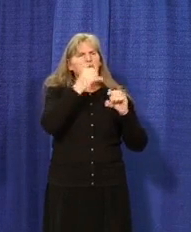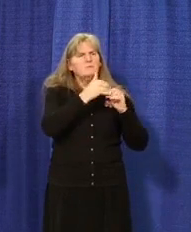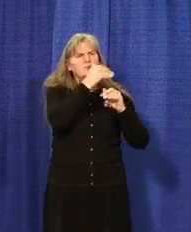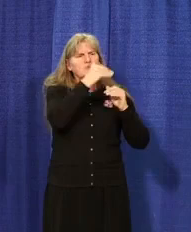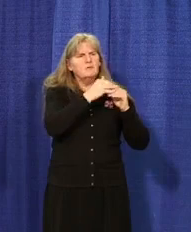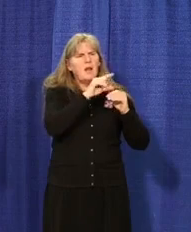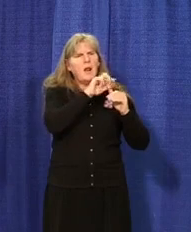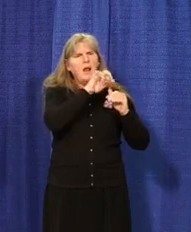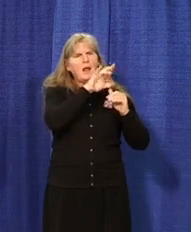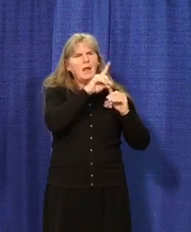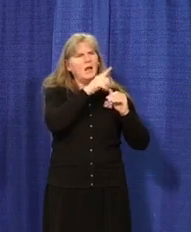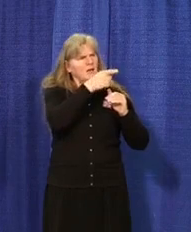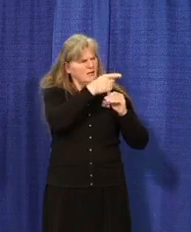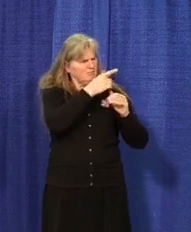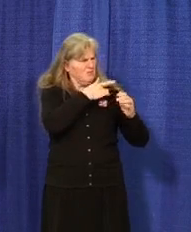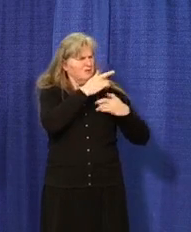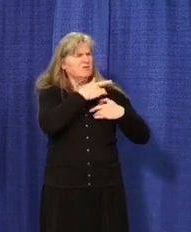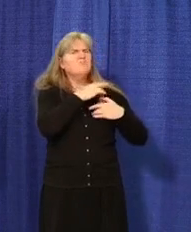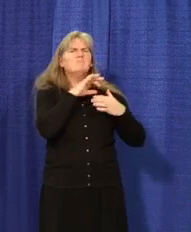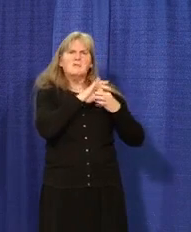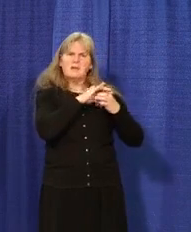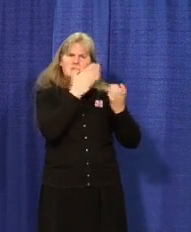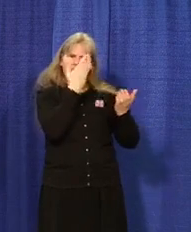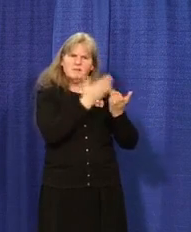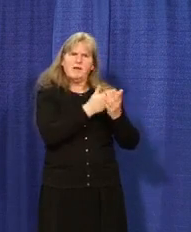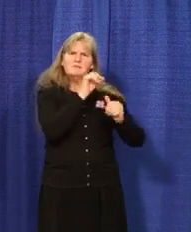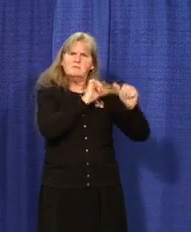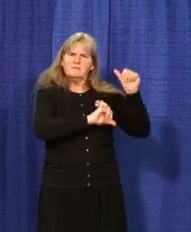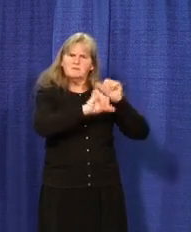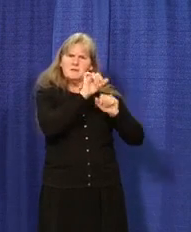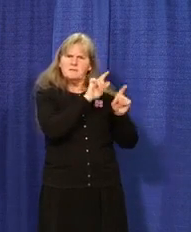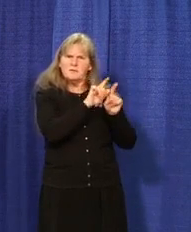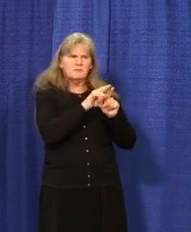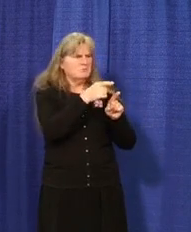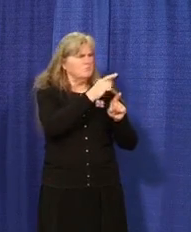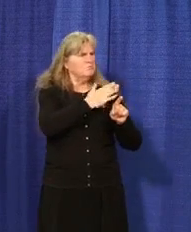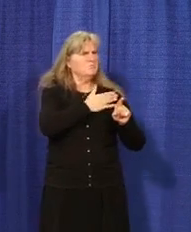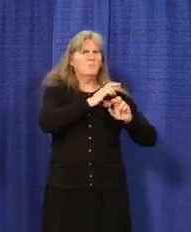based upon science. And wailing to help out, and Dr